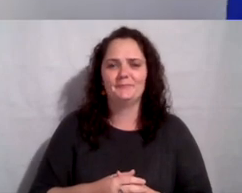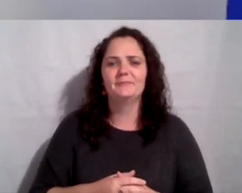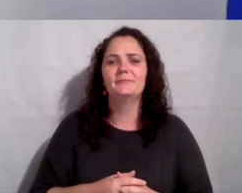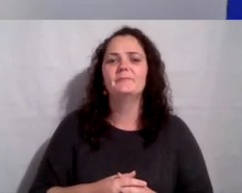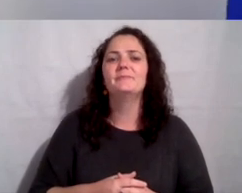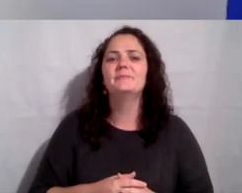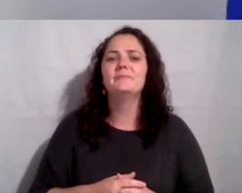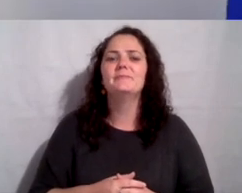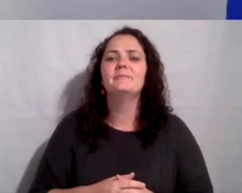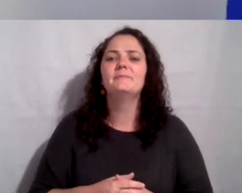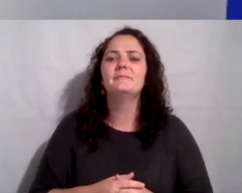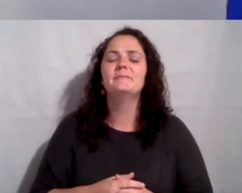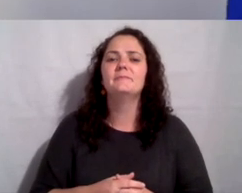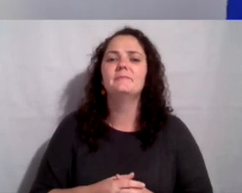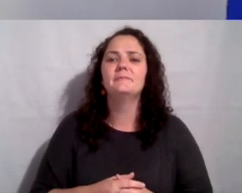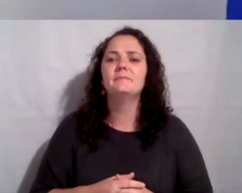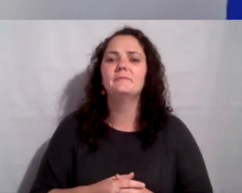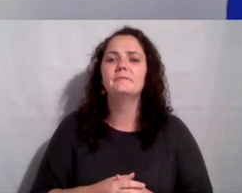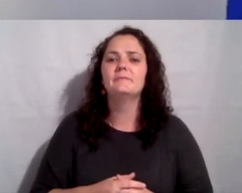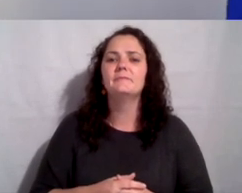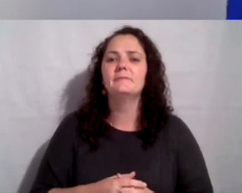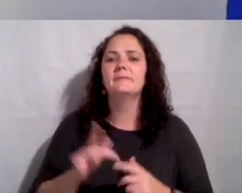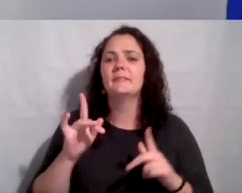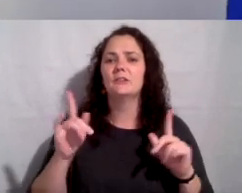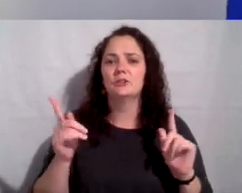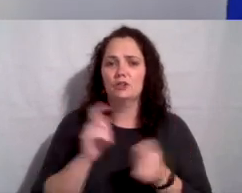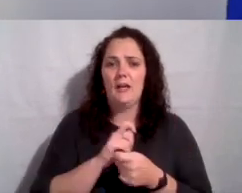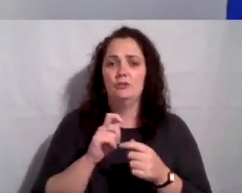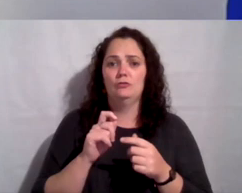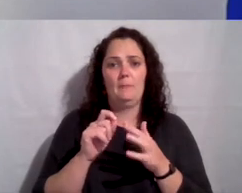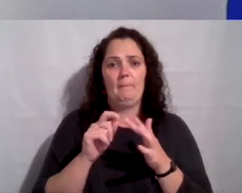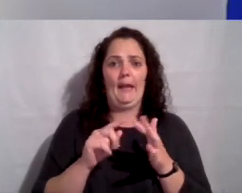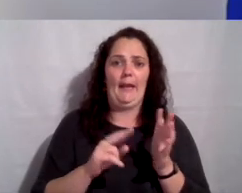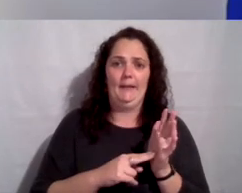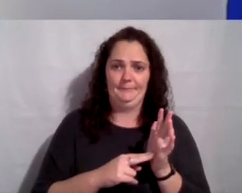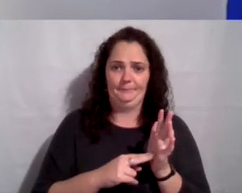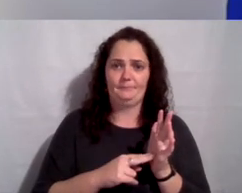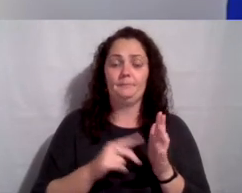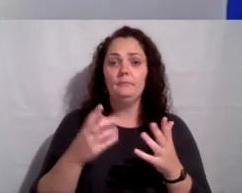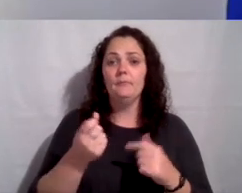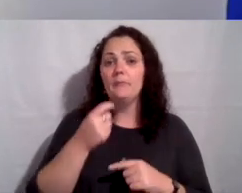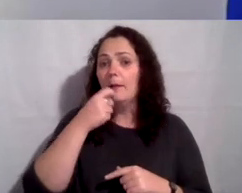here that I’m going to use. Now we're going to go over to a pen if you have it, if you just have a pencil that's fine